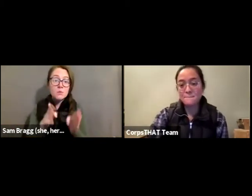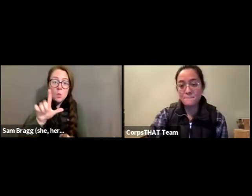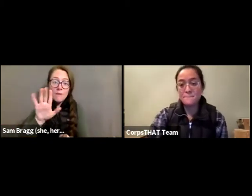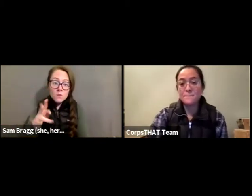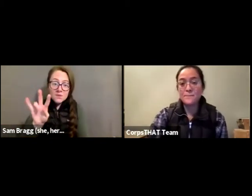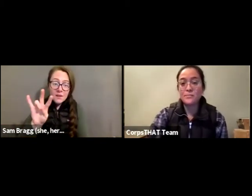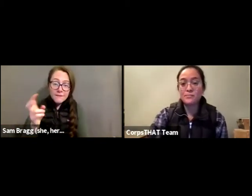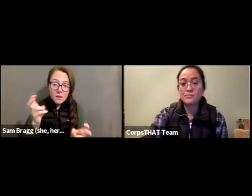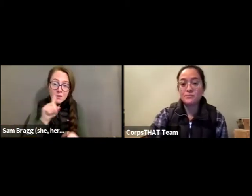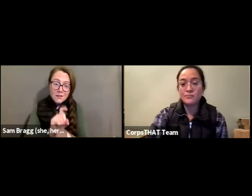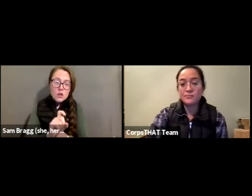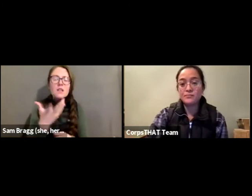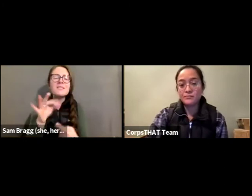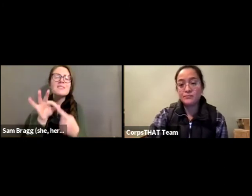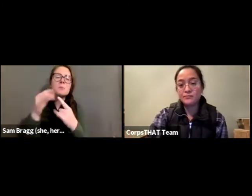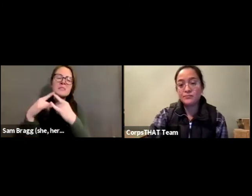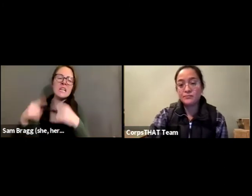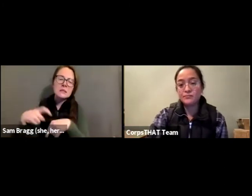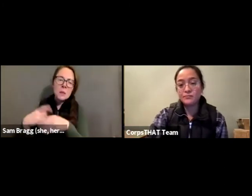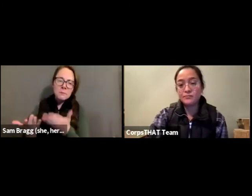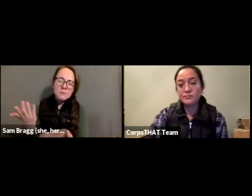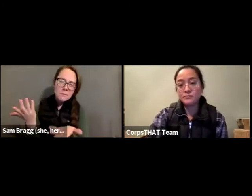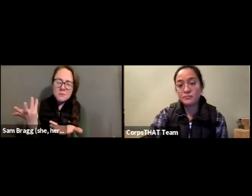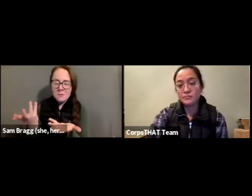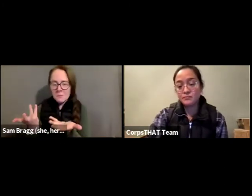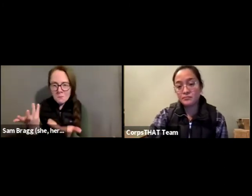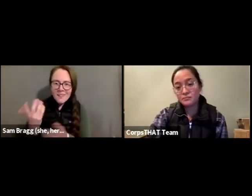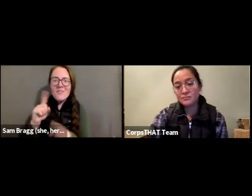different and they're more flexible and you have to be ready to interpret 24 7. and it's the same